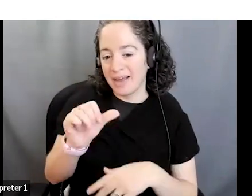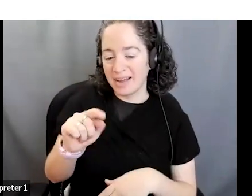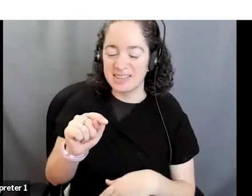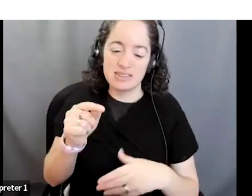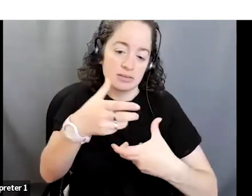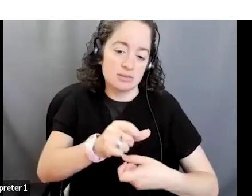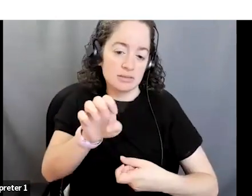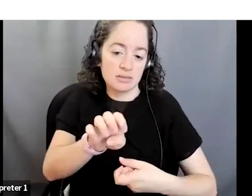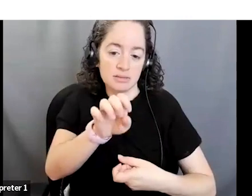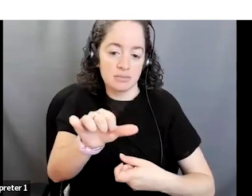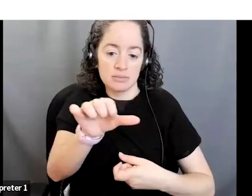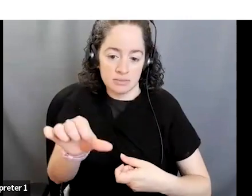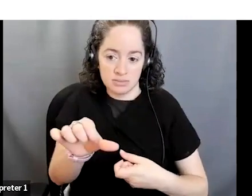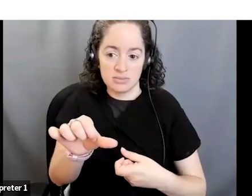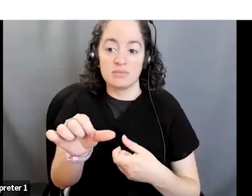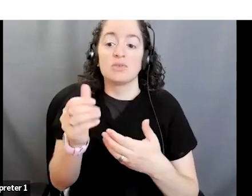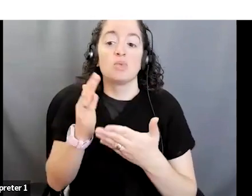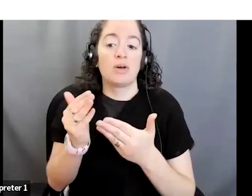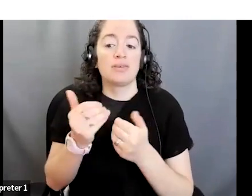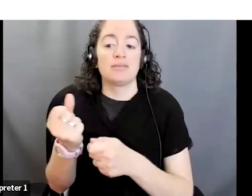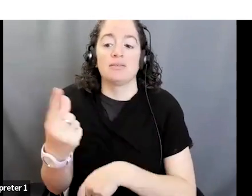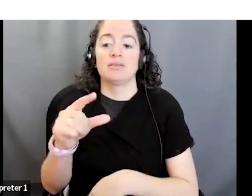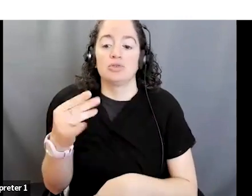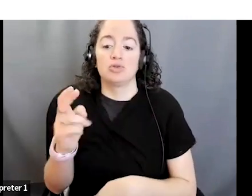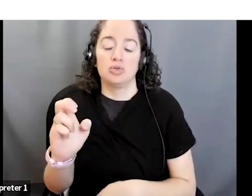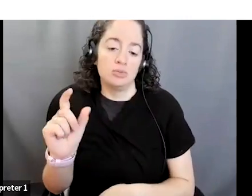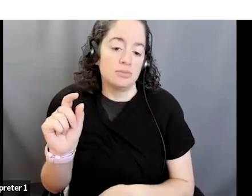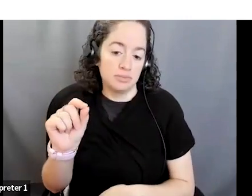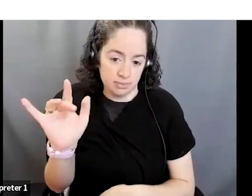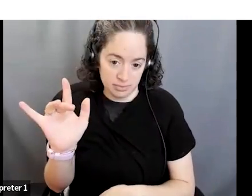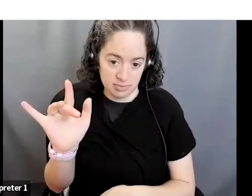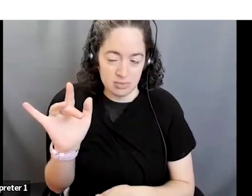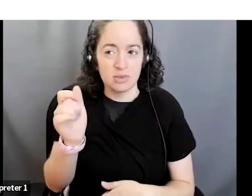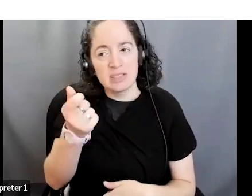in June of 2025 and that will affect several of these form companies.